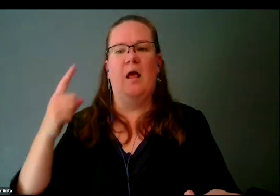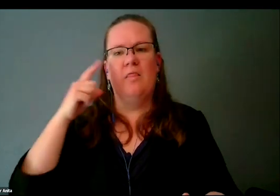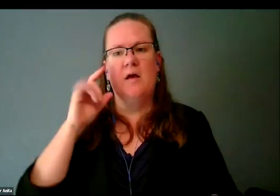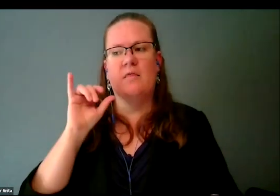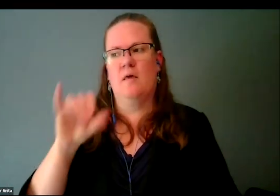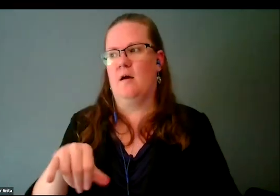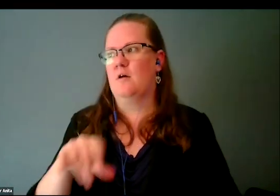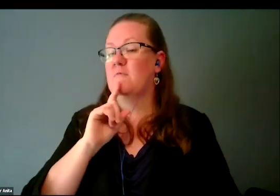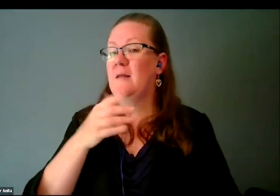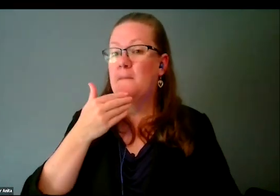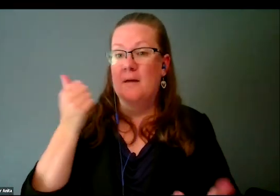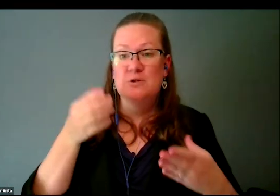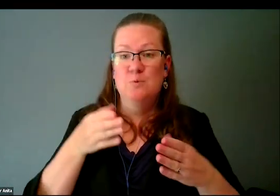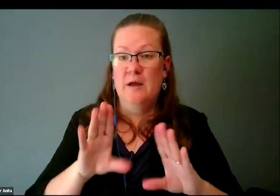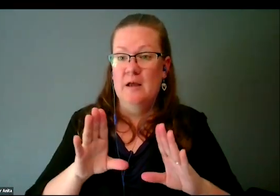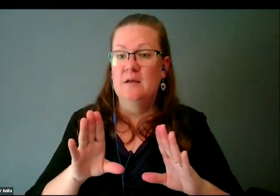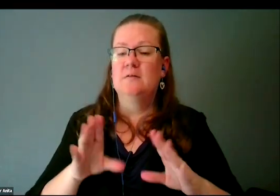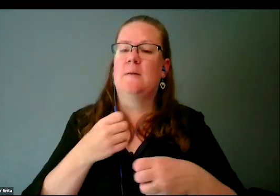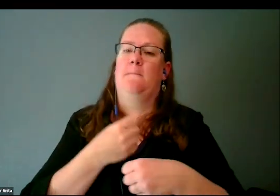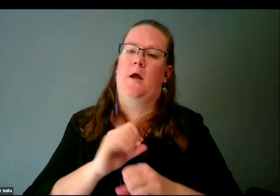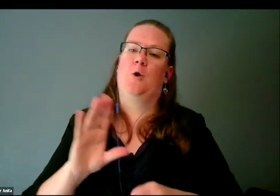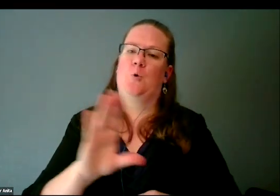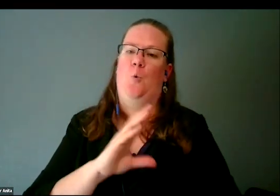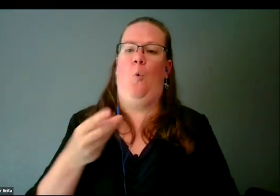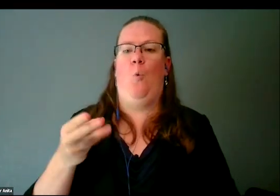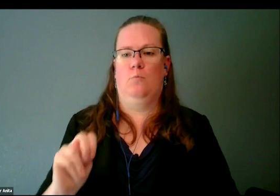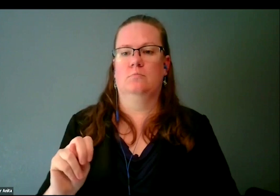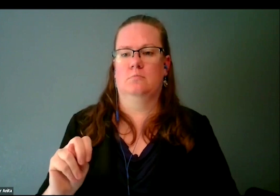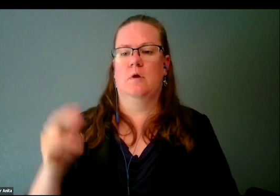is if you can create your own. I think the more I get into 3D printing,